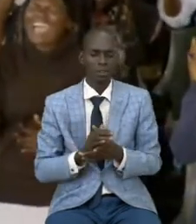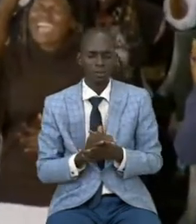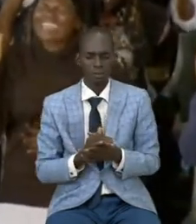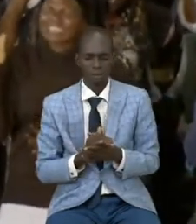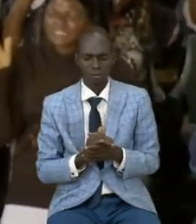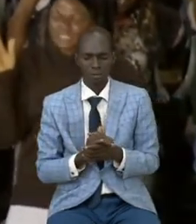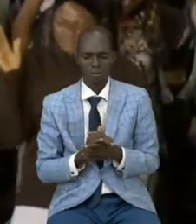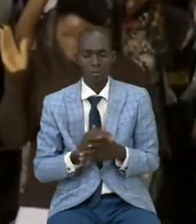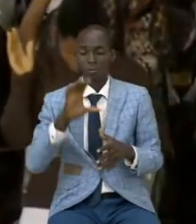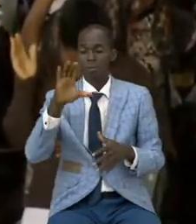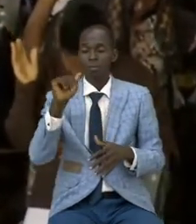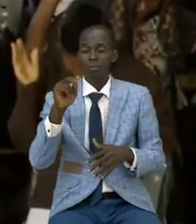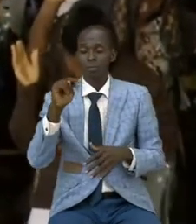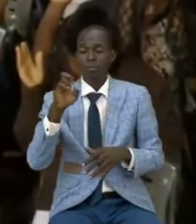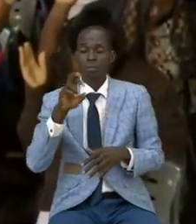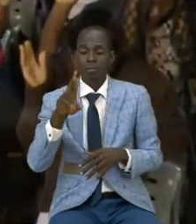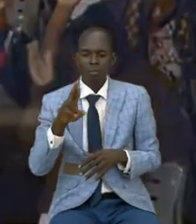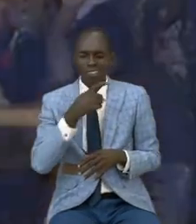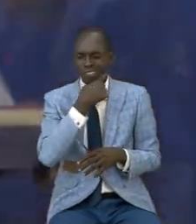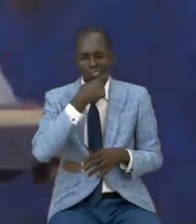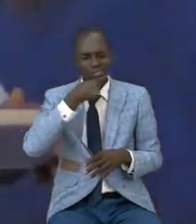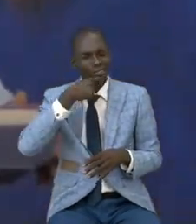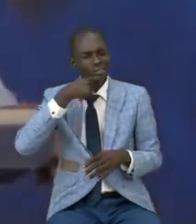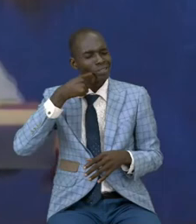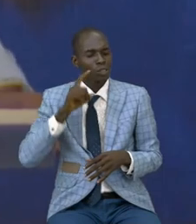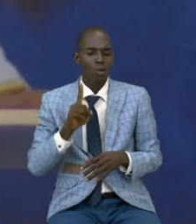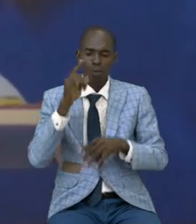cancer dry up in jesus name